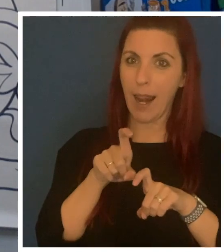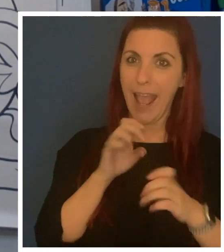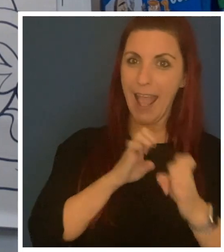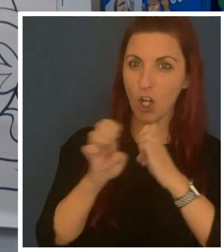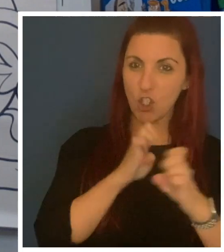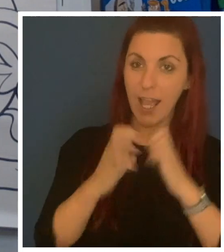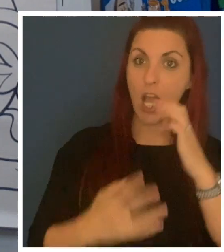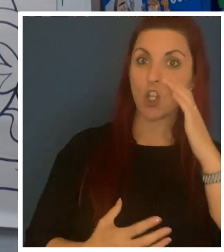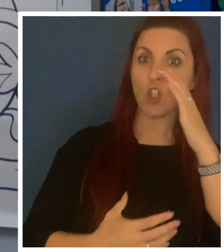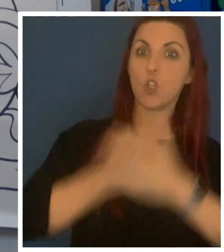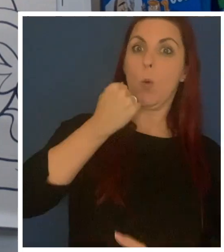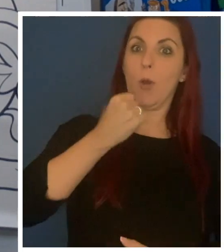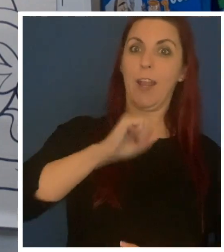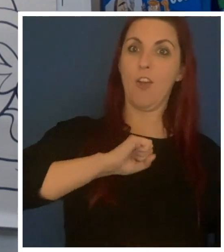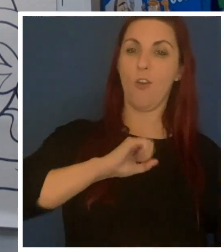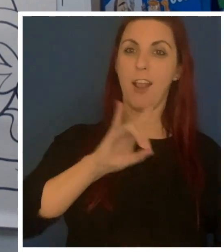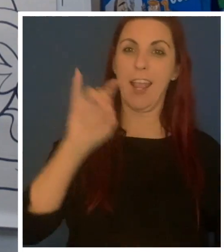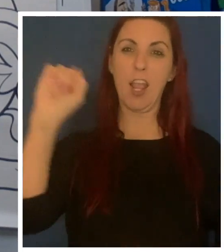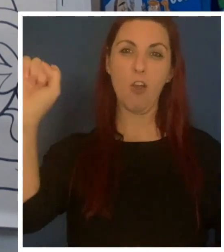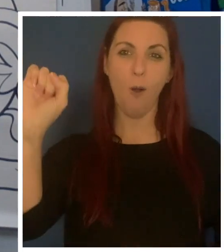So we're going draw her like that, we're going to do another drawing, we're going